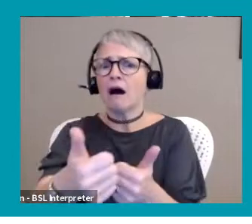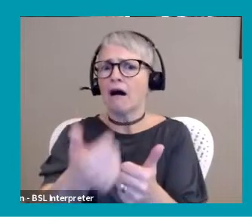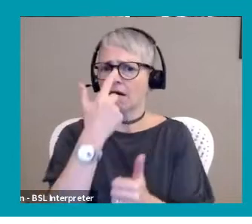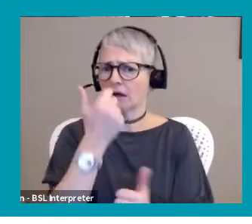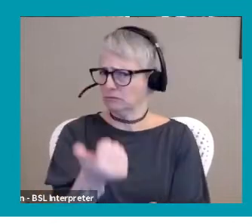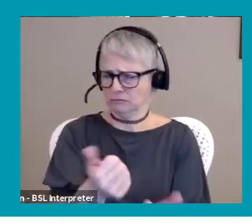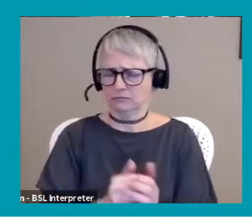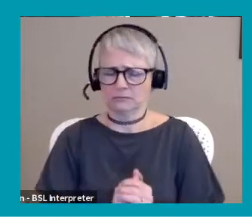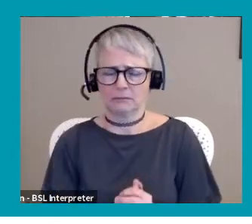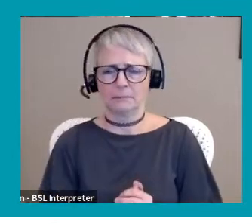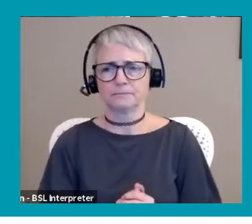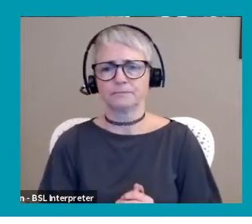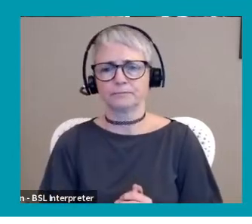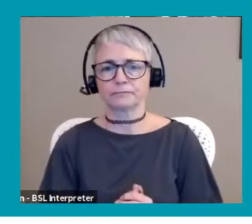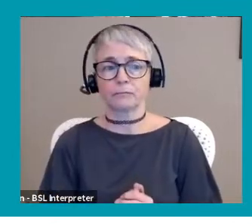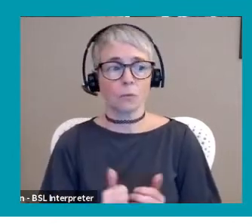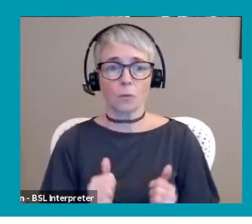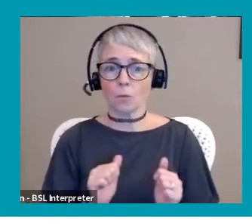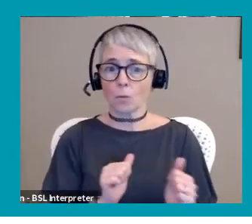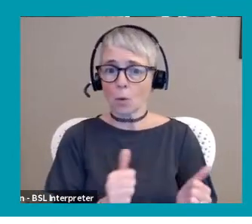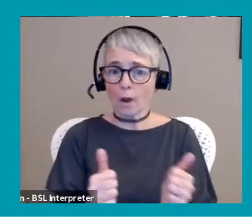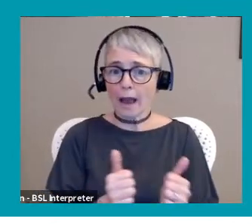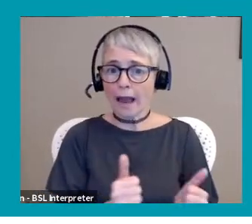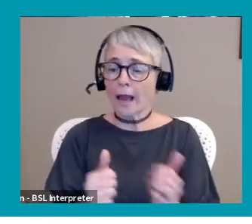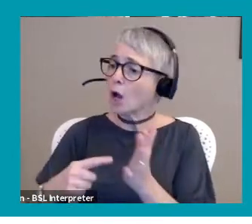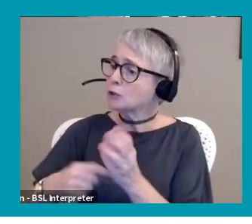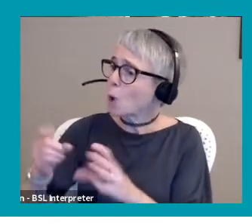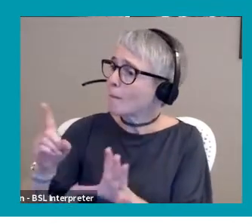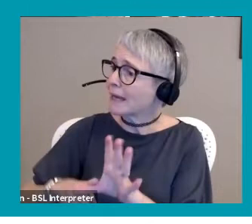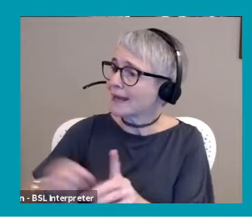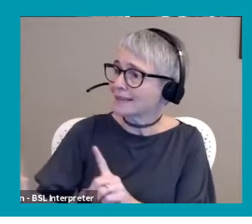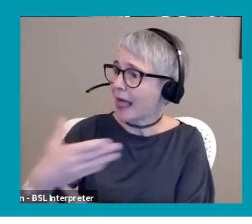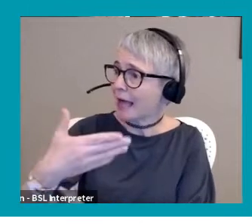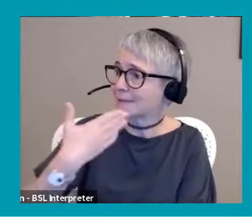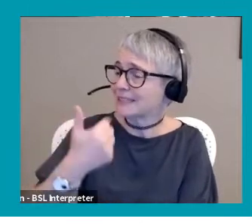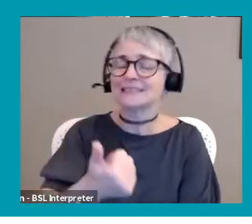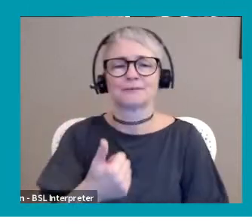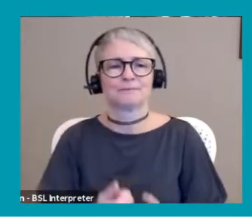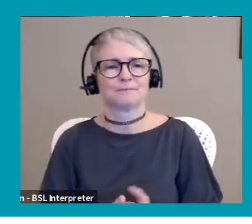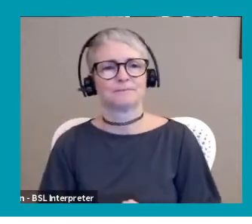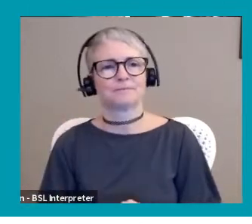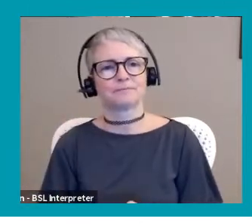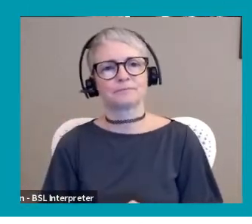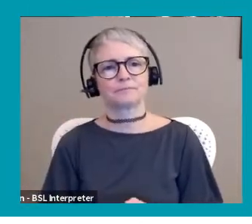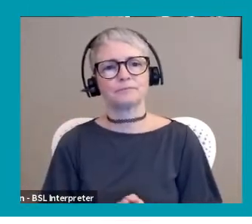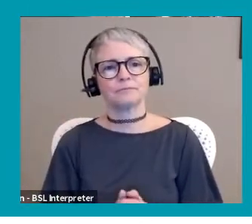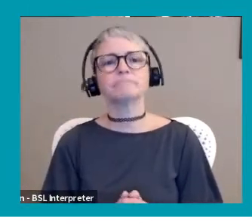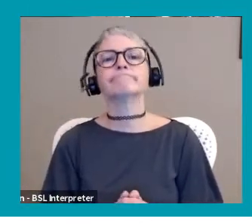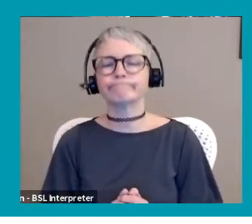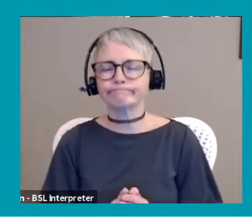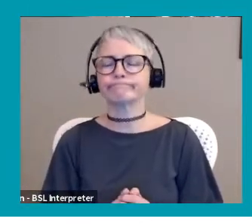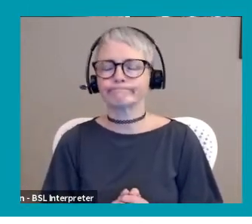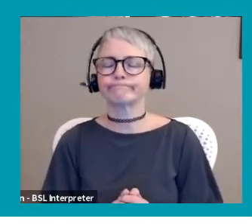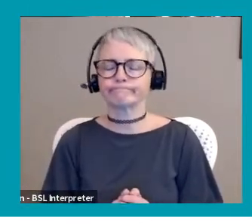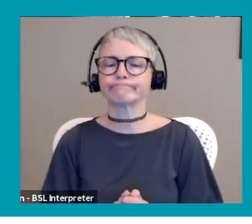So what are we covering on that day.